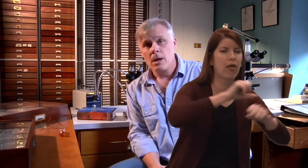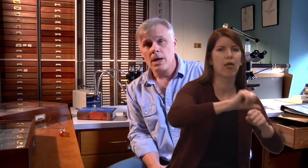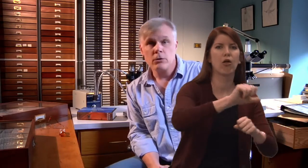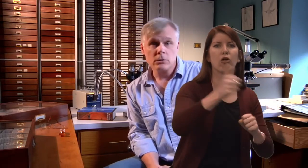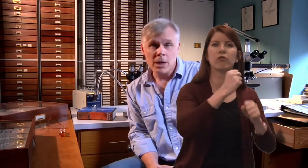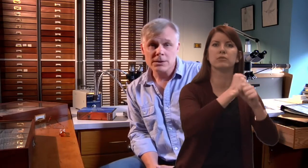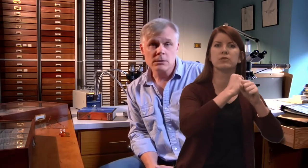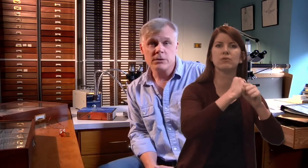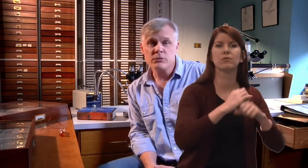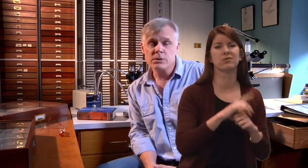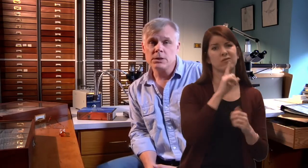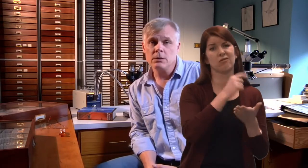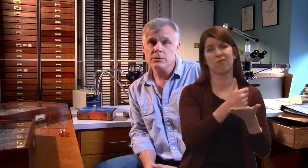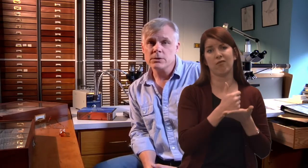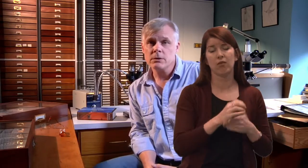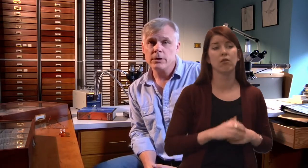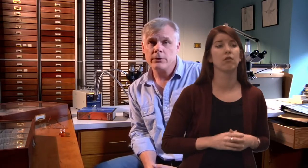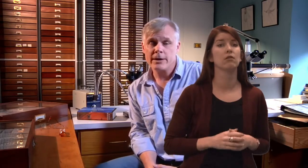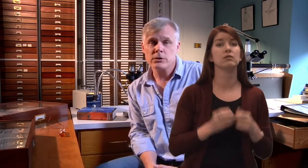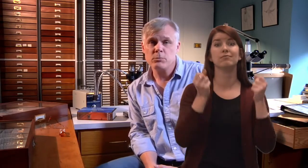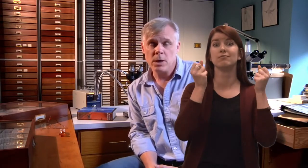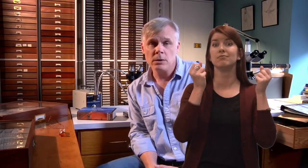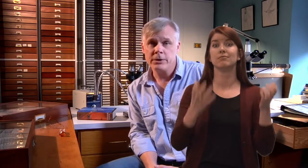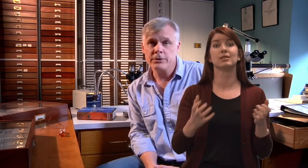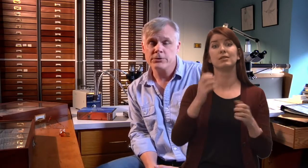And there are lots and lots of mosquitoes that are actually pollinators,